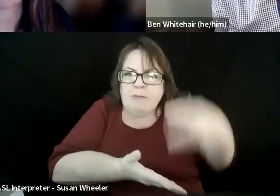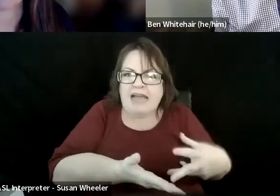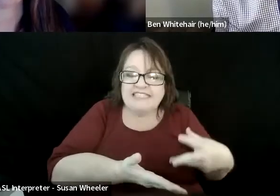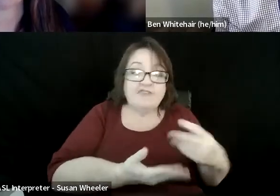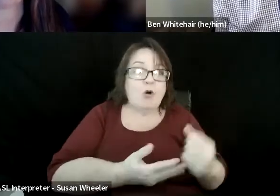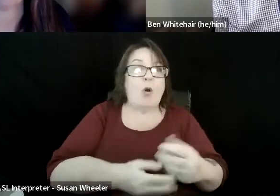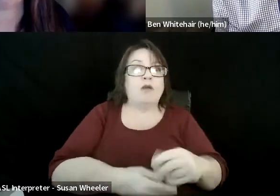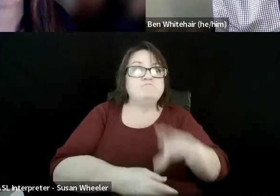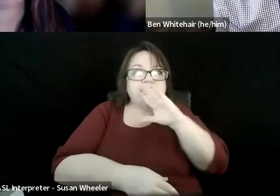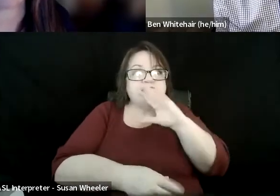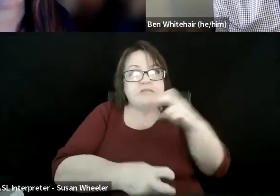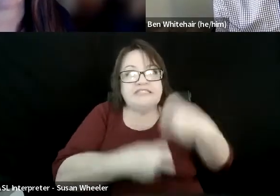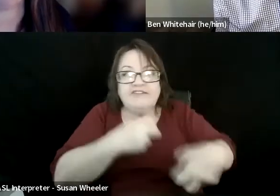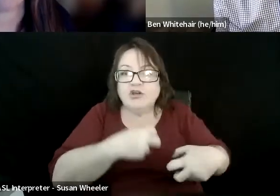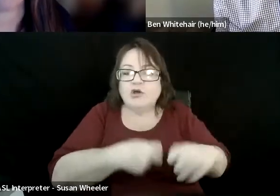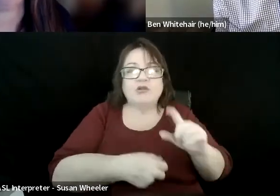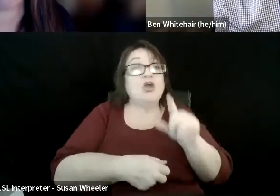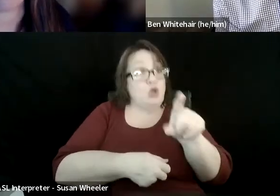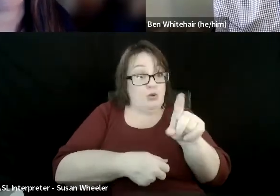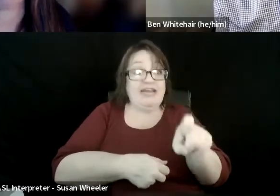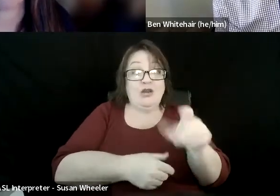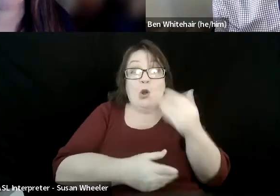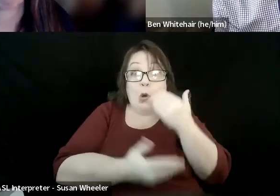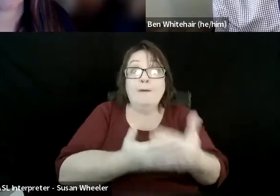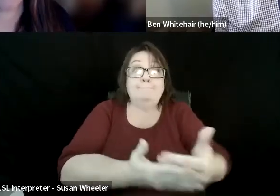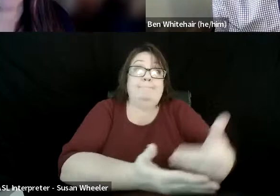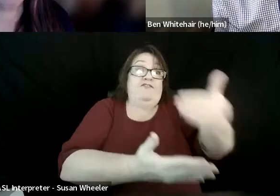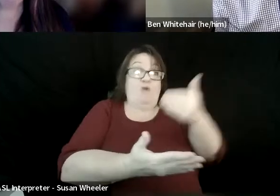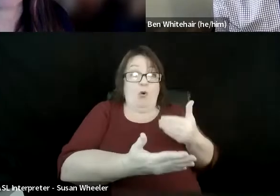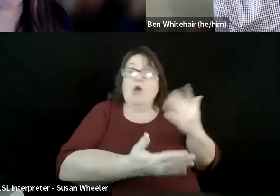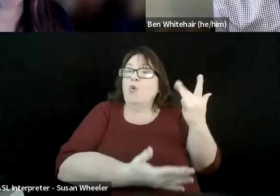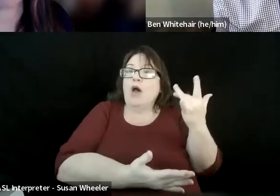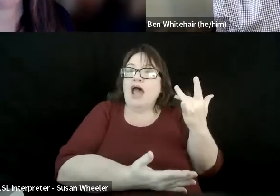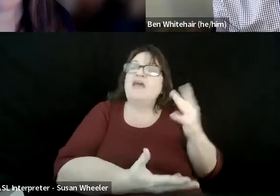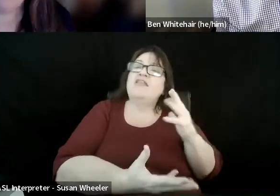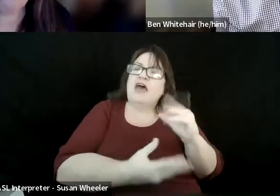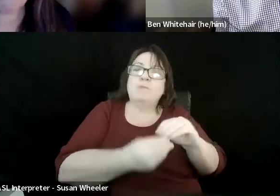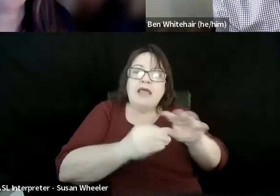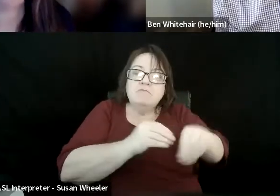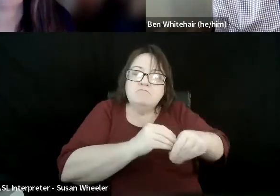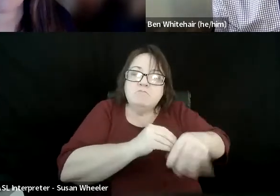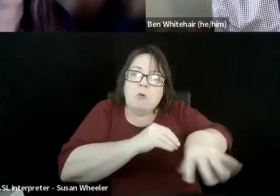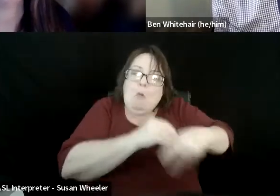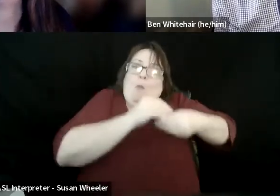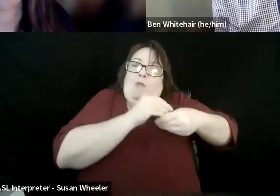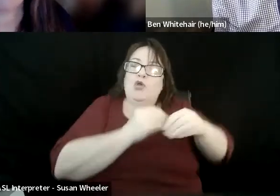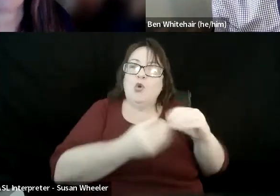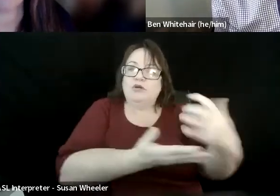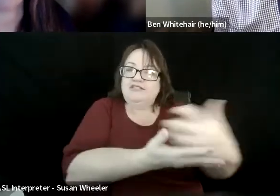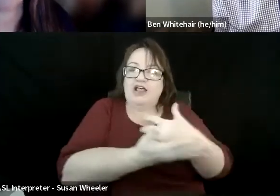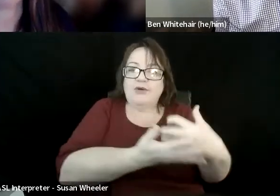because that's gonna go into your consideration of a salary, if like everything from taxes to healthcare,